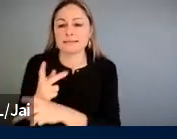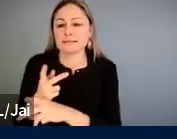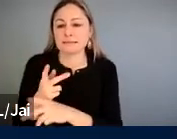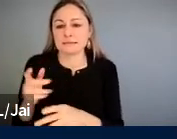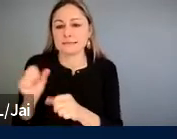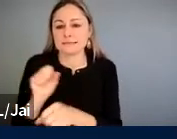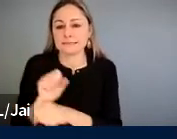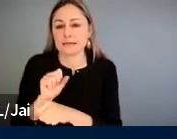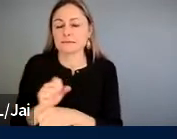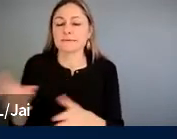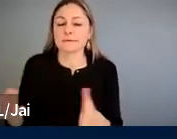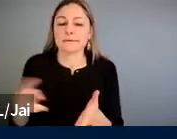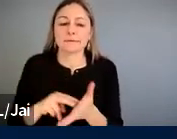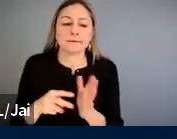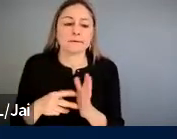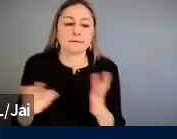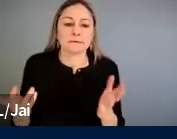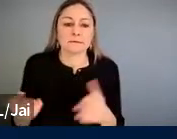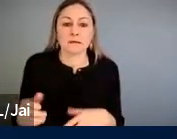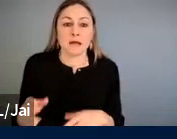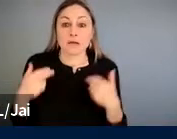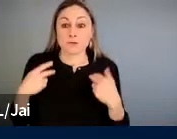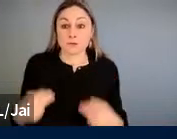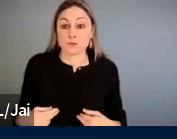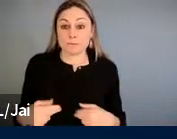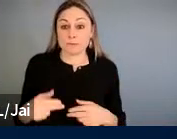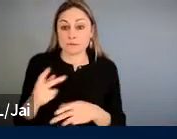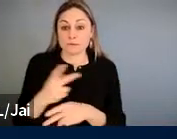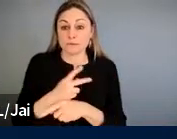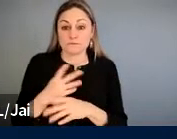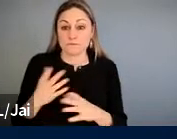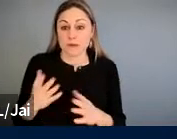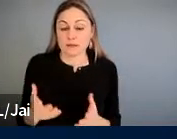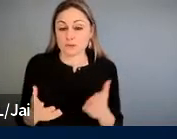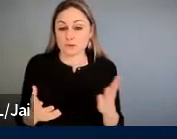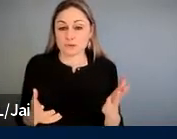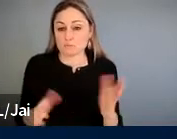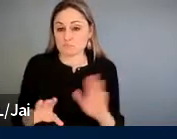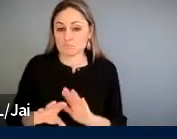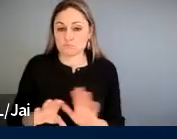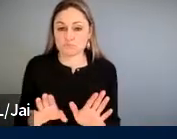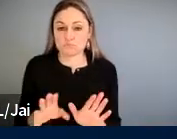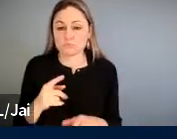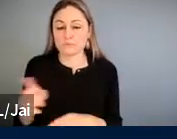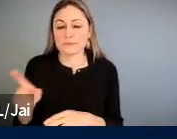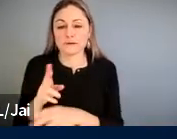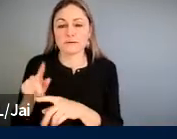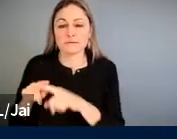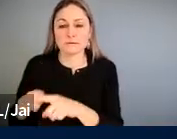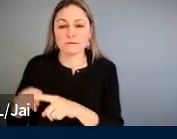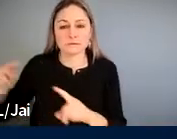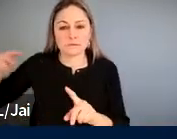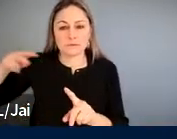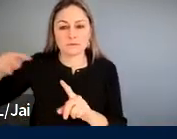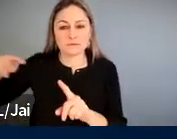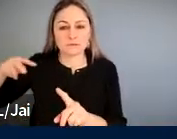where no longer is a human supervisor. They're relying on surveillance and an automated tool